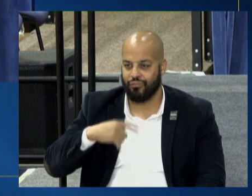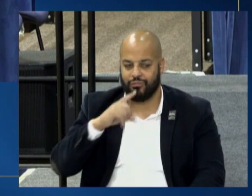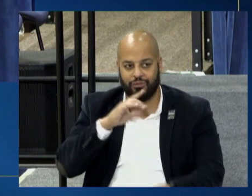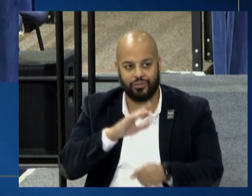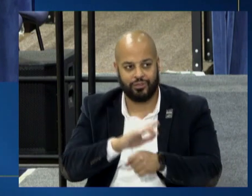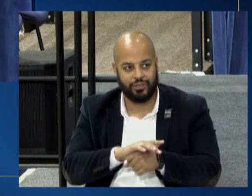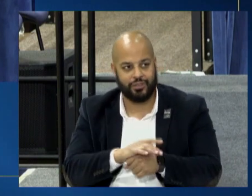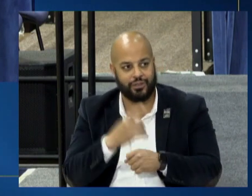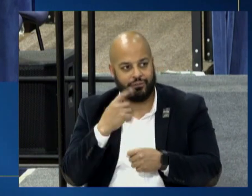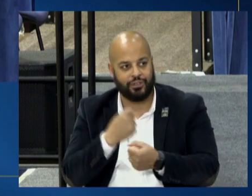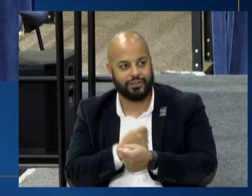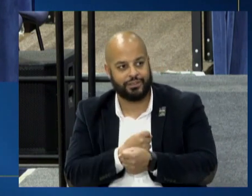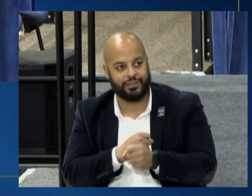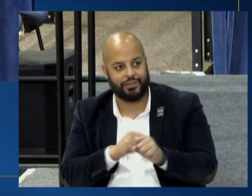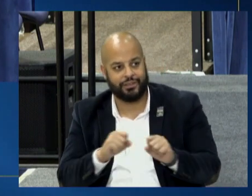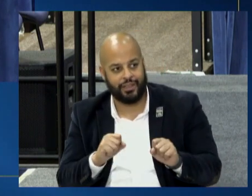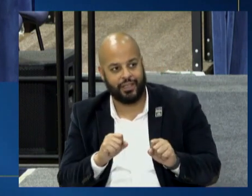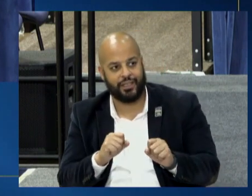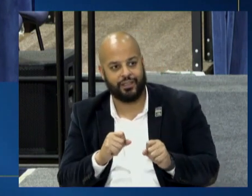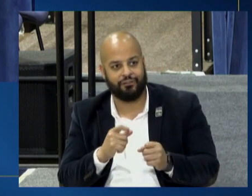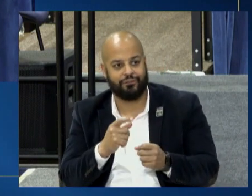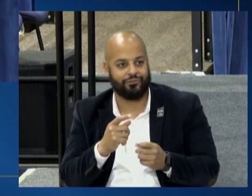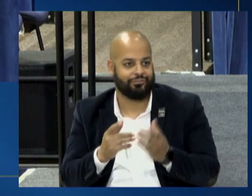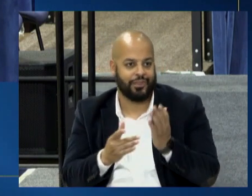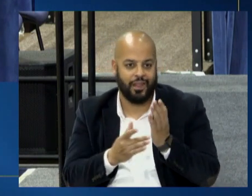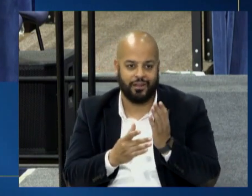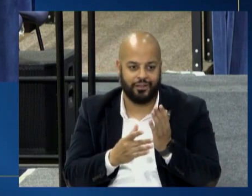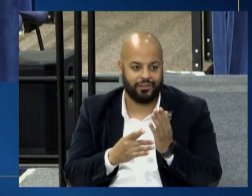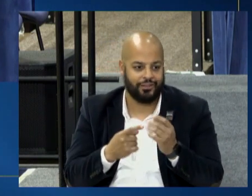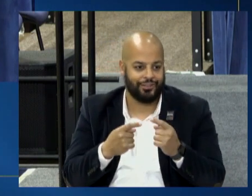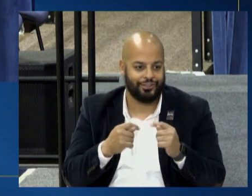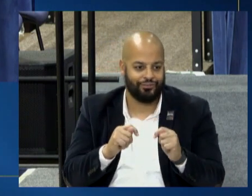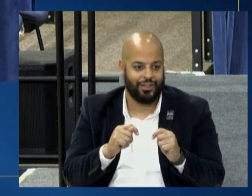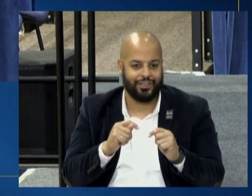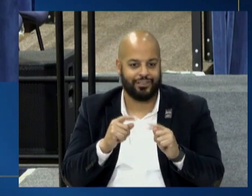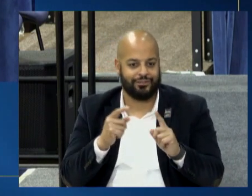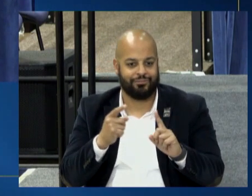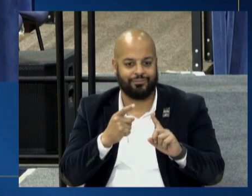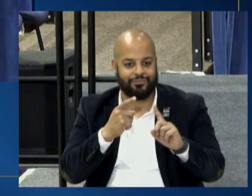and equitable use of digital technologies to redefine healthcare and improve lives.